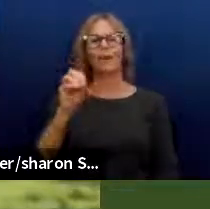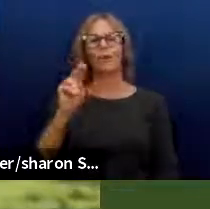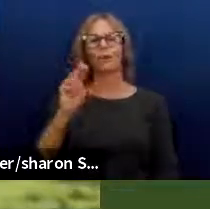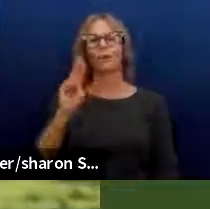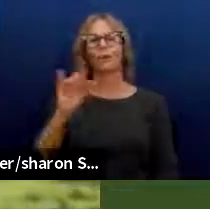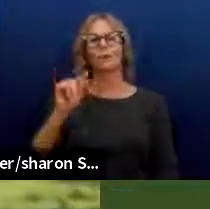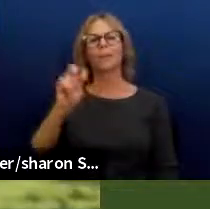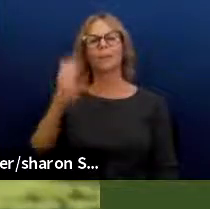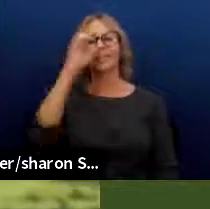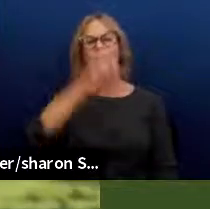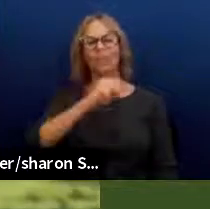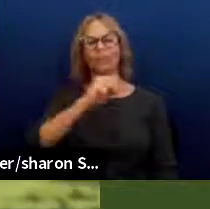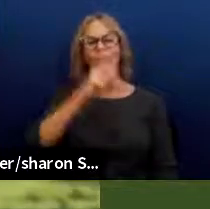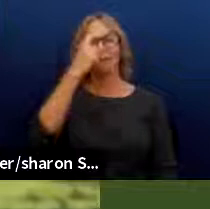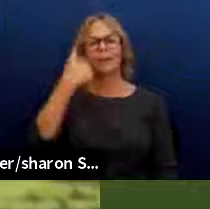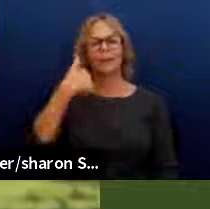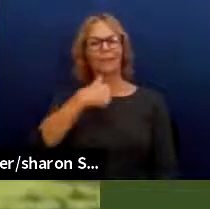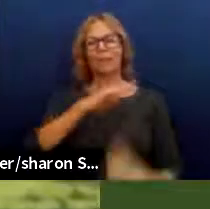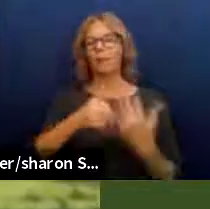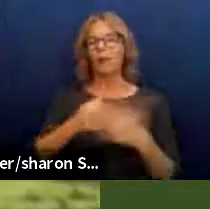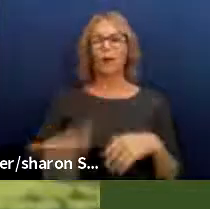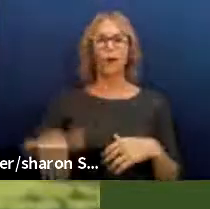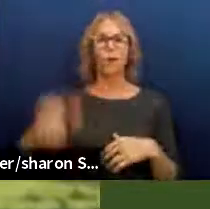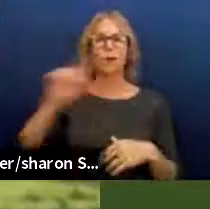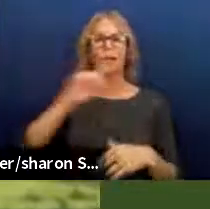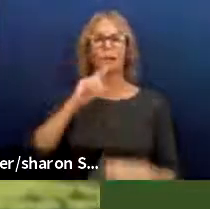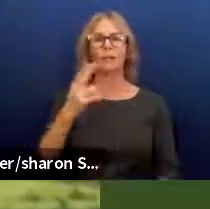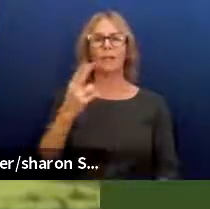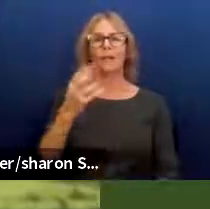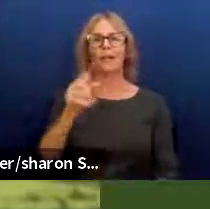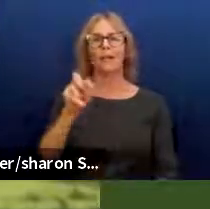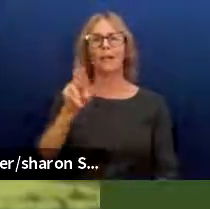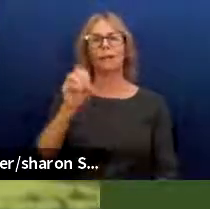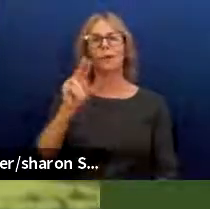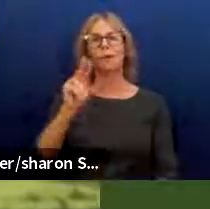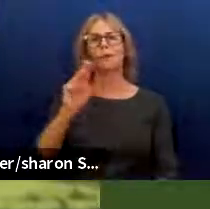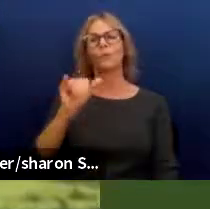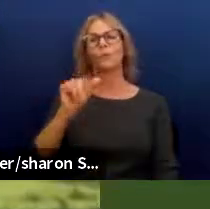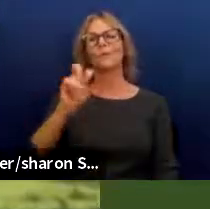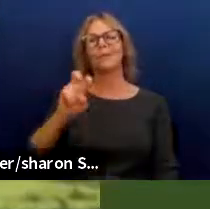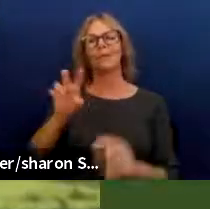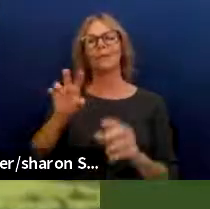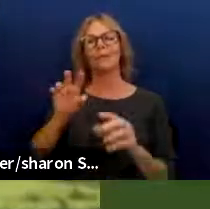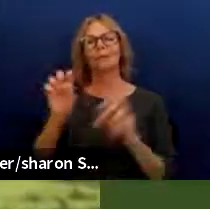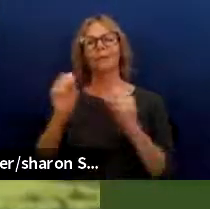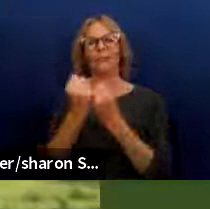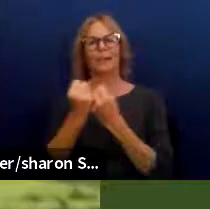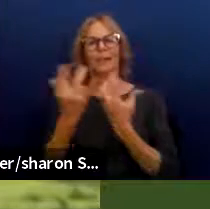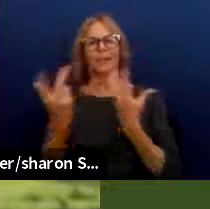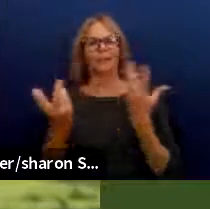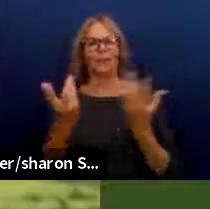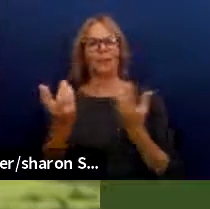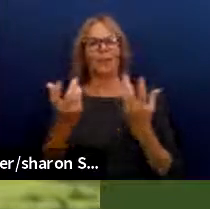make, just because we were raised, we were all raised in a very heteronormative society. And so we often don't, often doesn't occur to